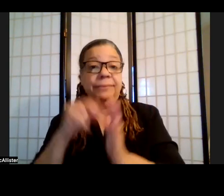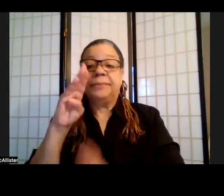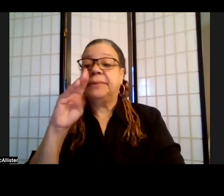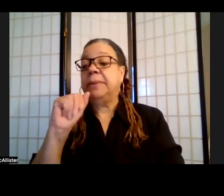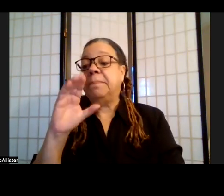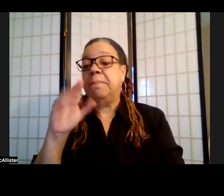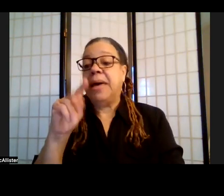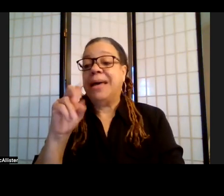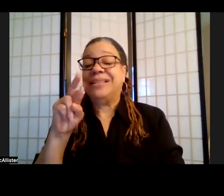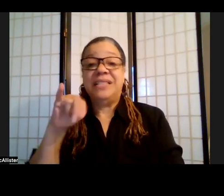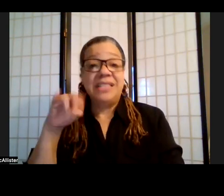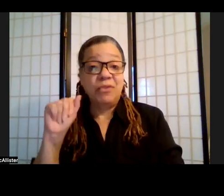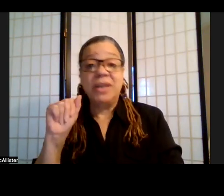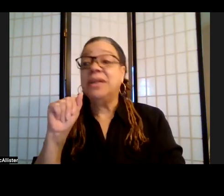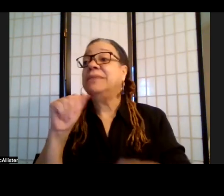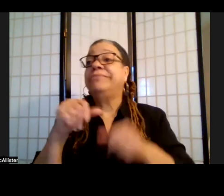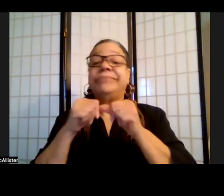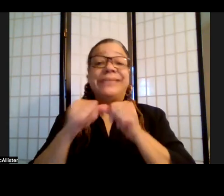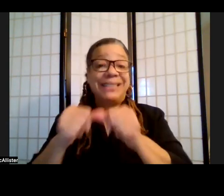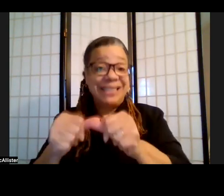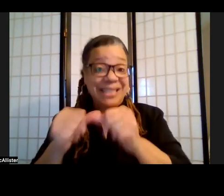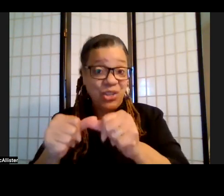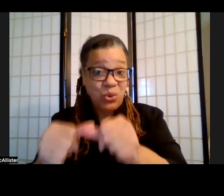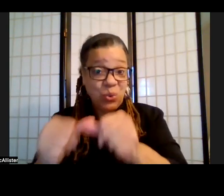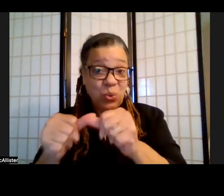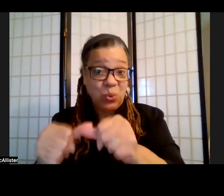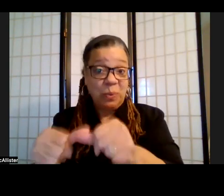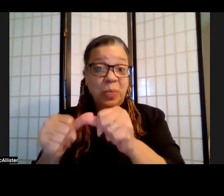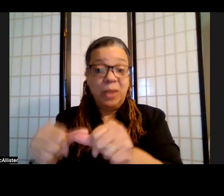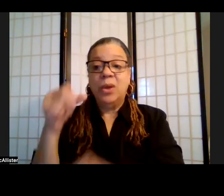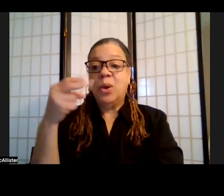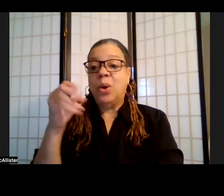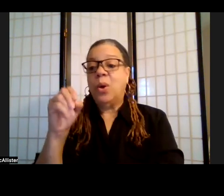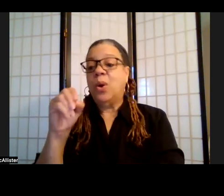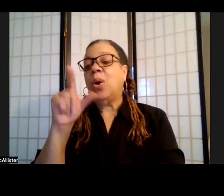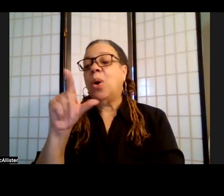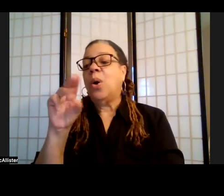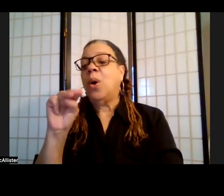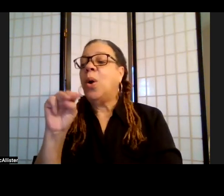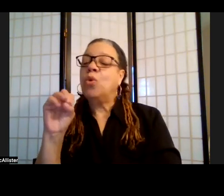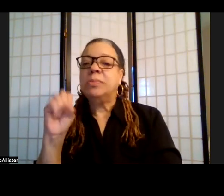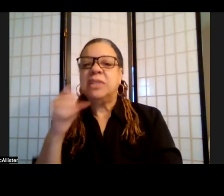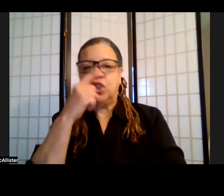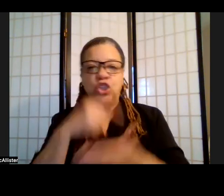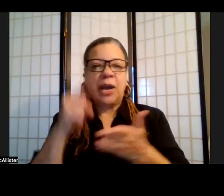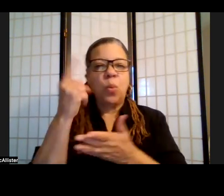of the drug being prescribed. Holmes had to check for one more thing before he would be sure of the cause of resistance.